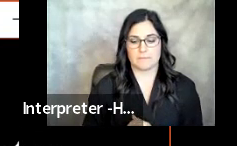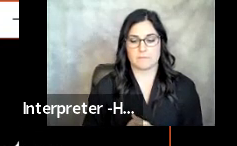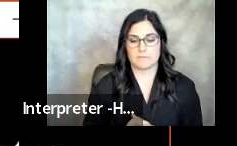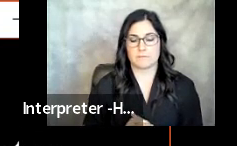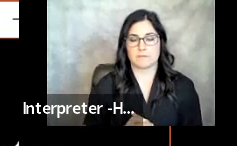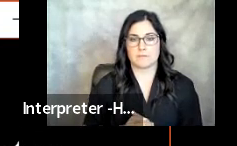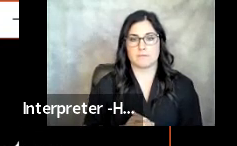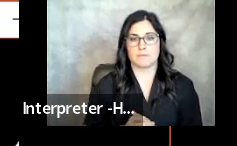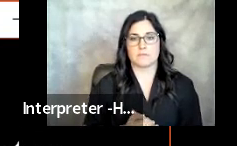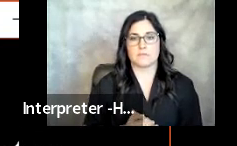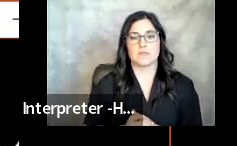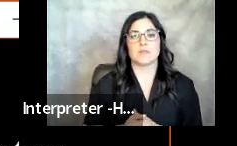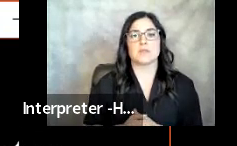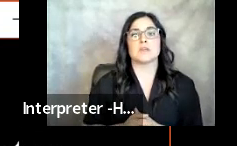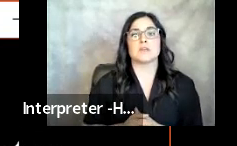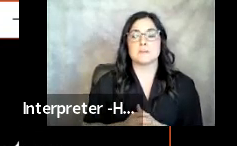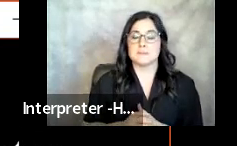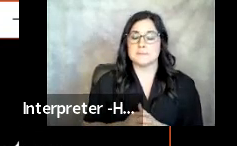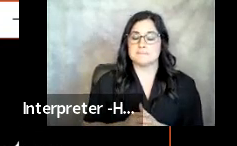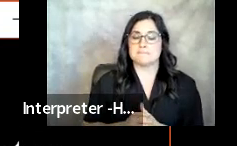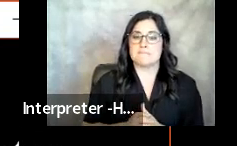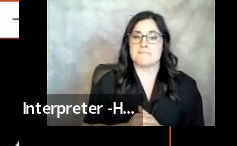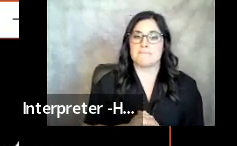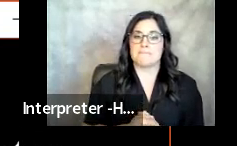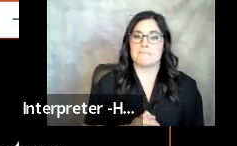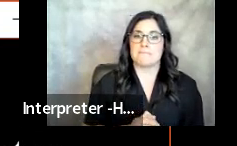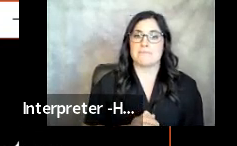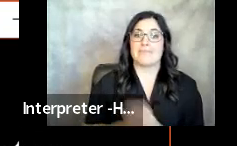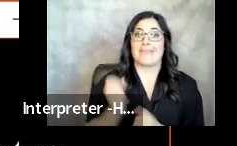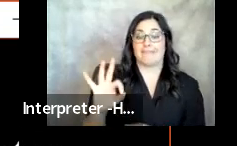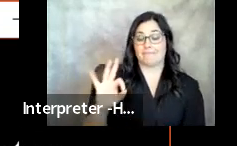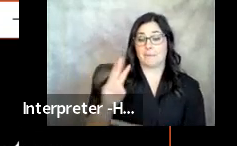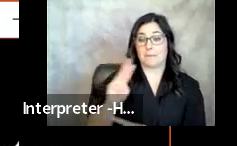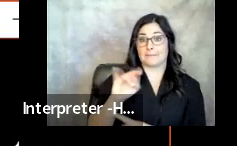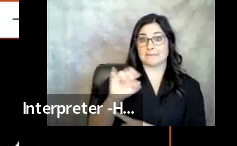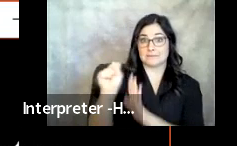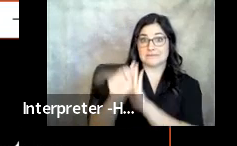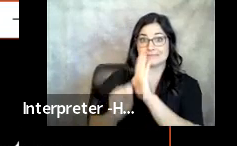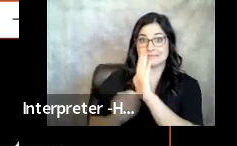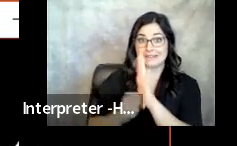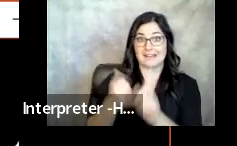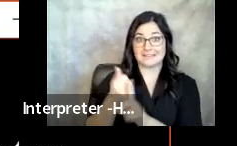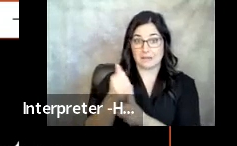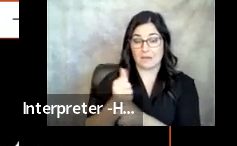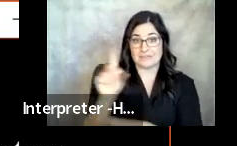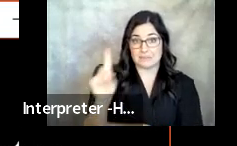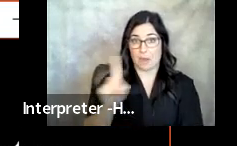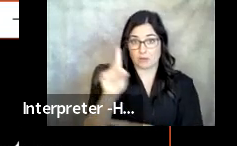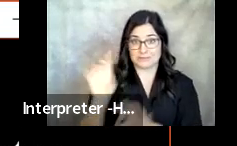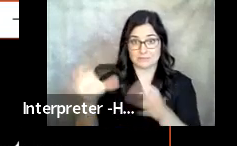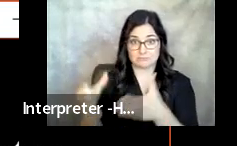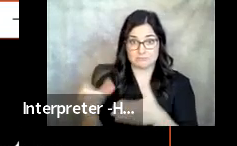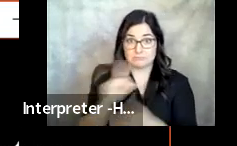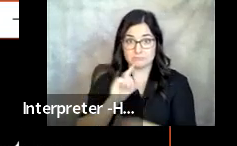Ago if. Mississippi was a democracy. Well, it's clear that.